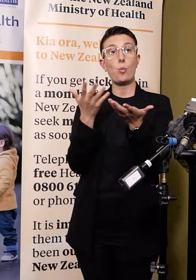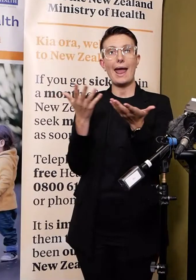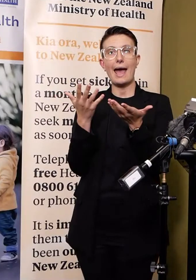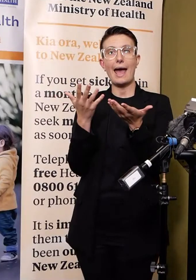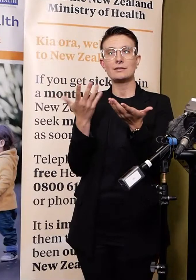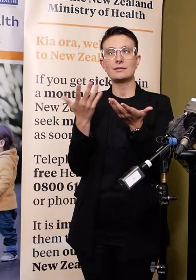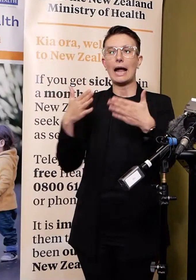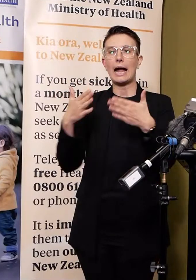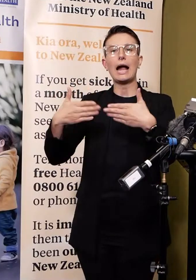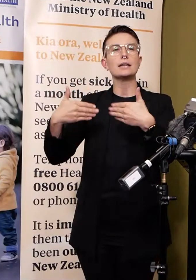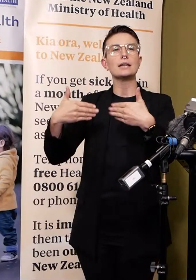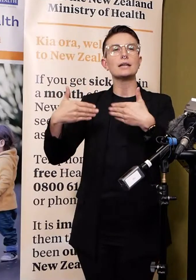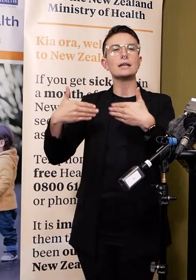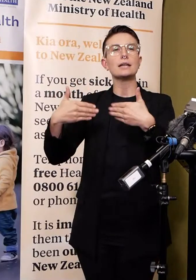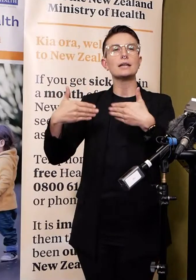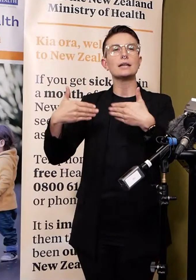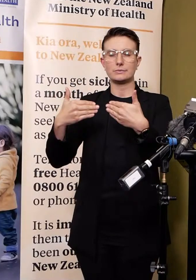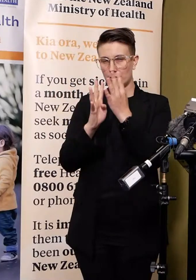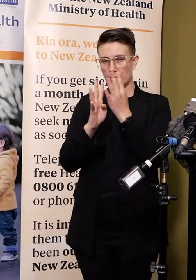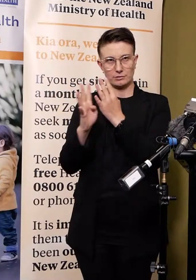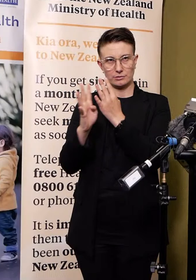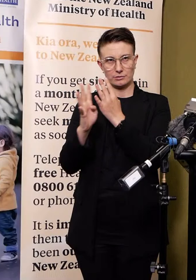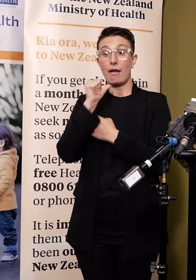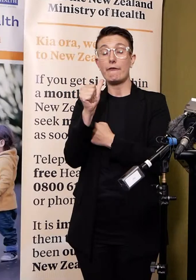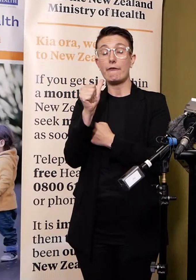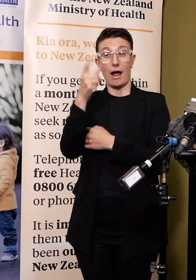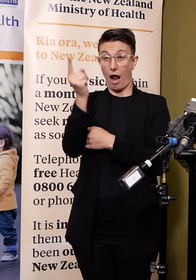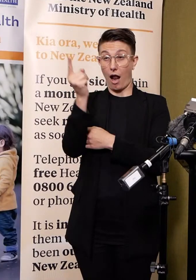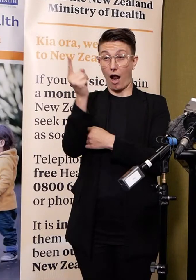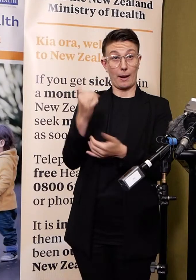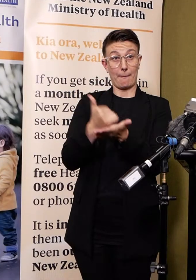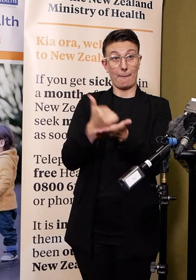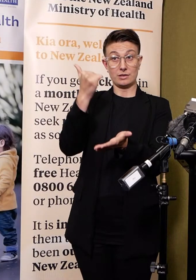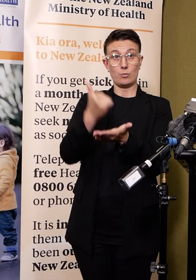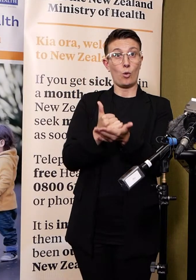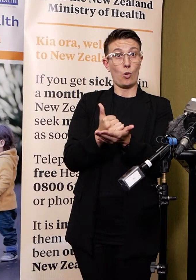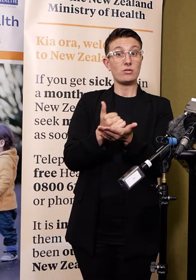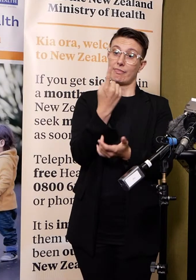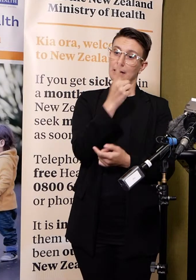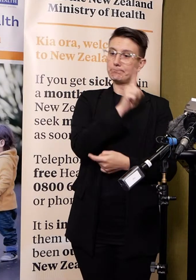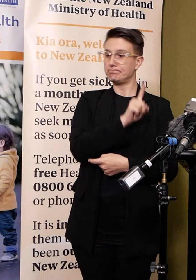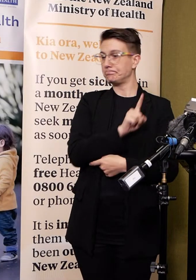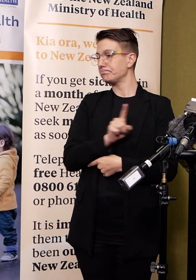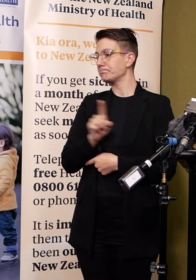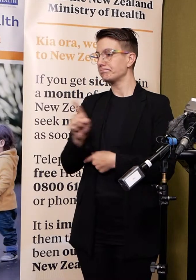If they have a passport, they can use the eGate. Then they go into the eGate line.